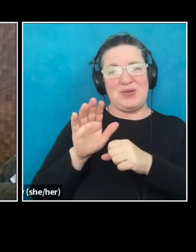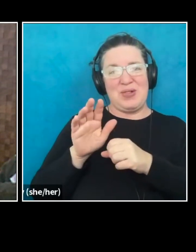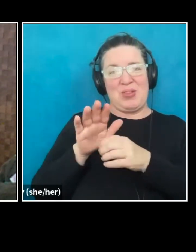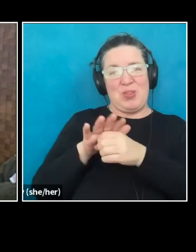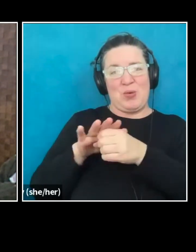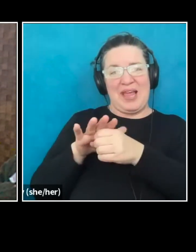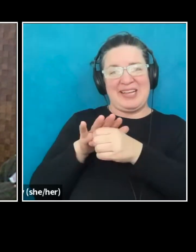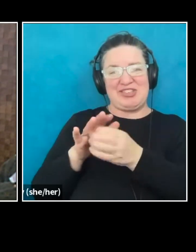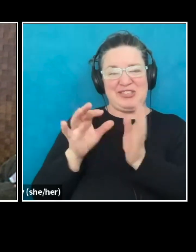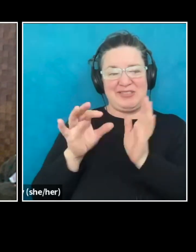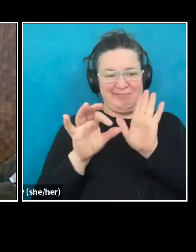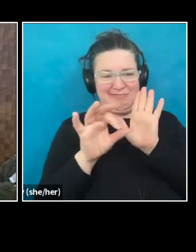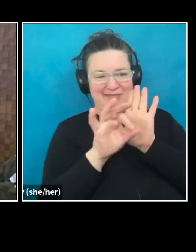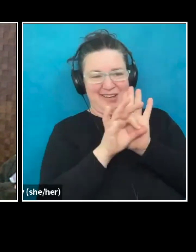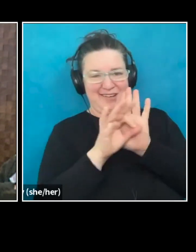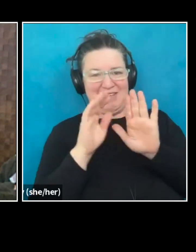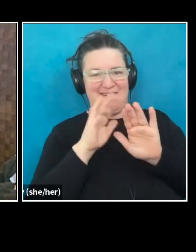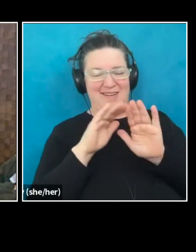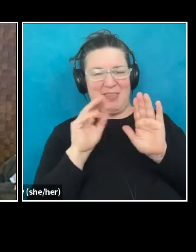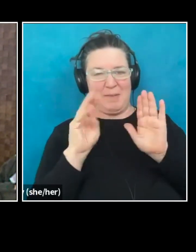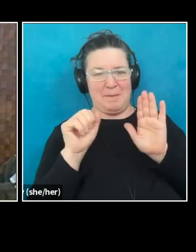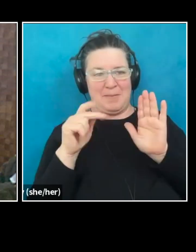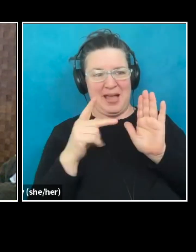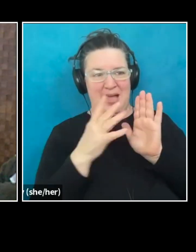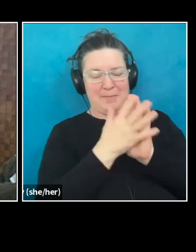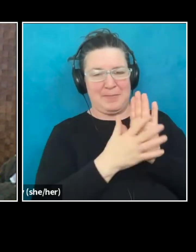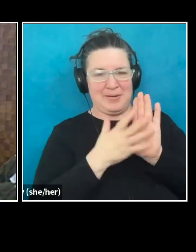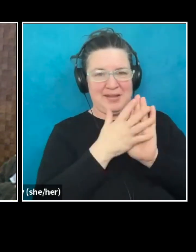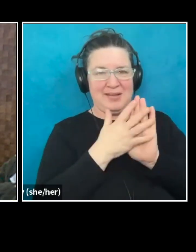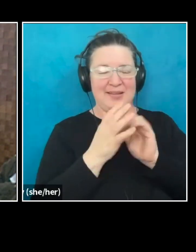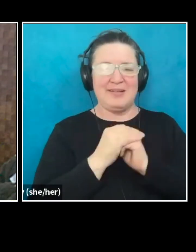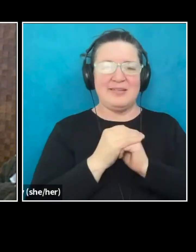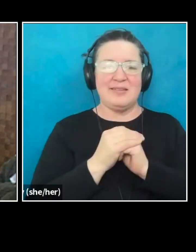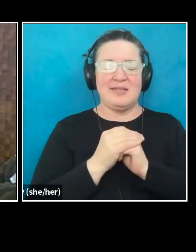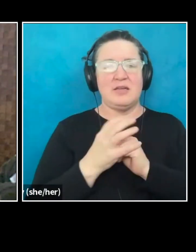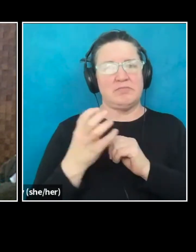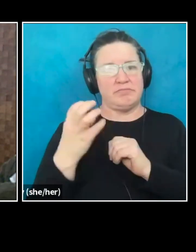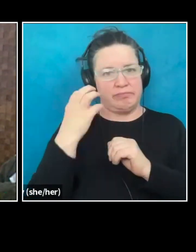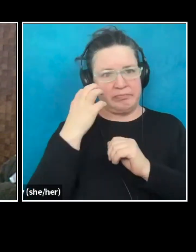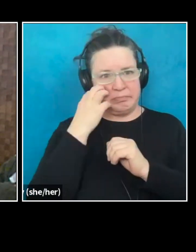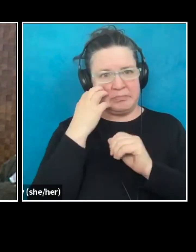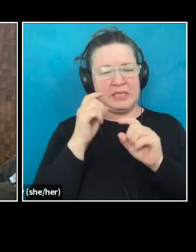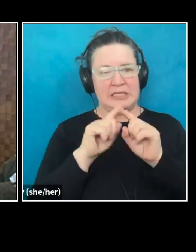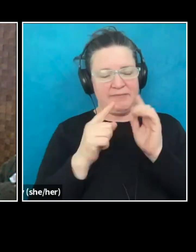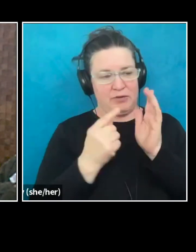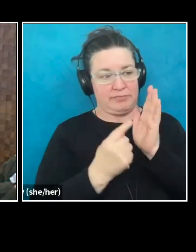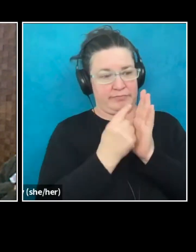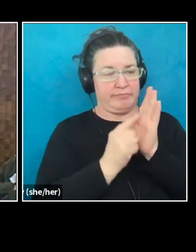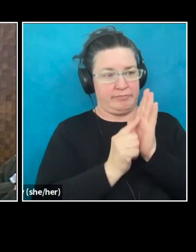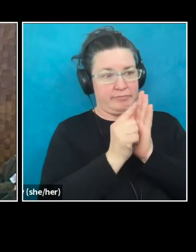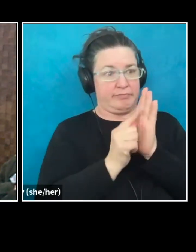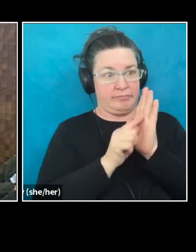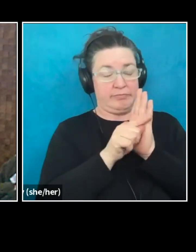it so the density of quests um was maybe a little bit challenging to be like this is I know that I